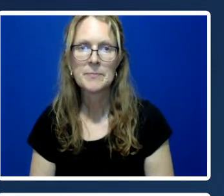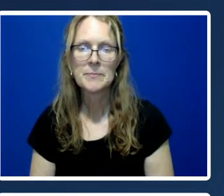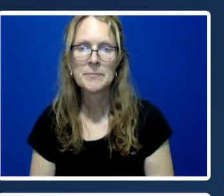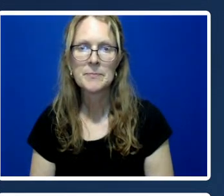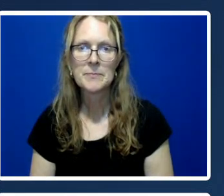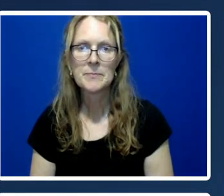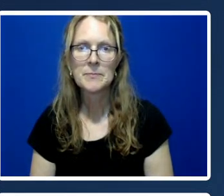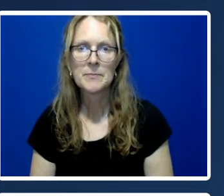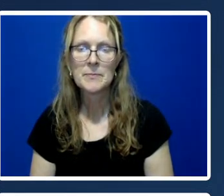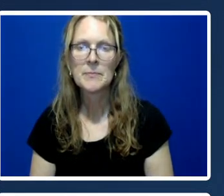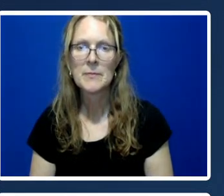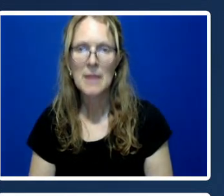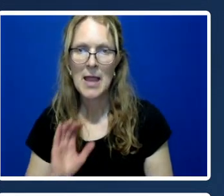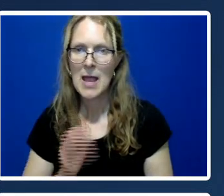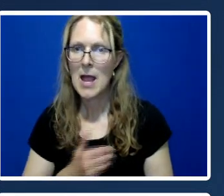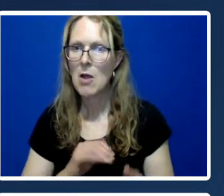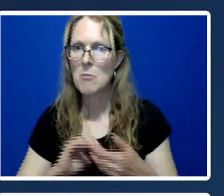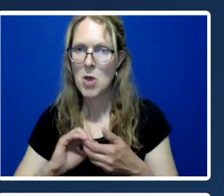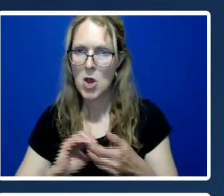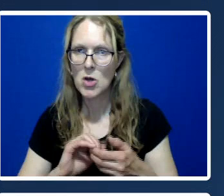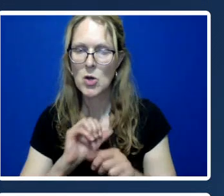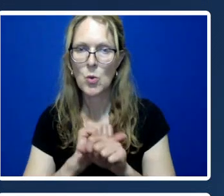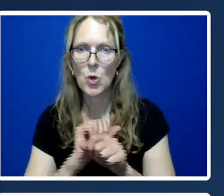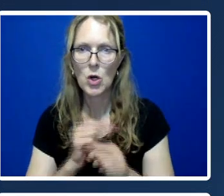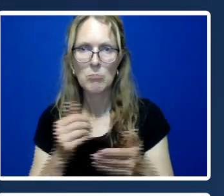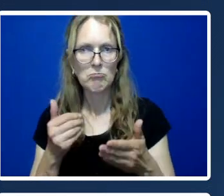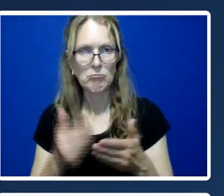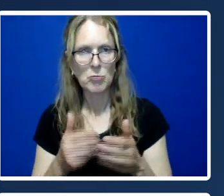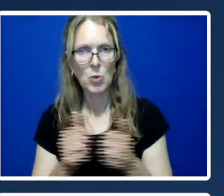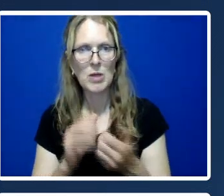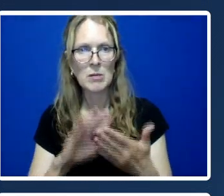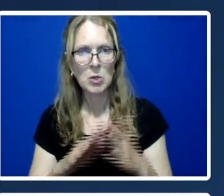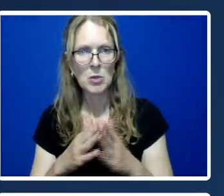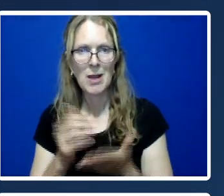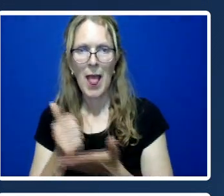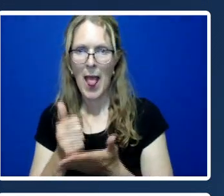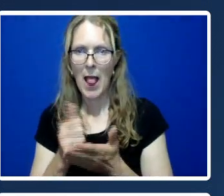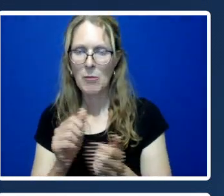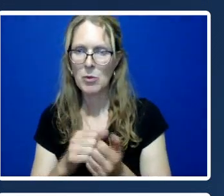very closely with these communities to help them with programming and to highlight all kinds of